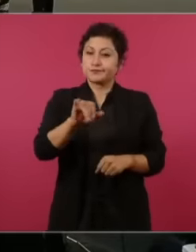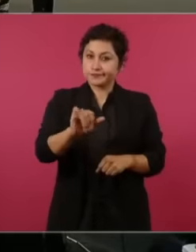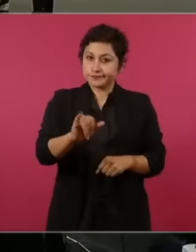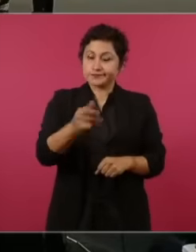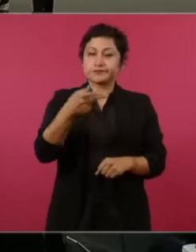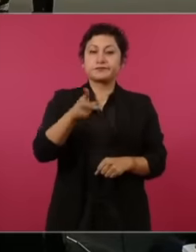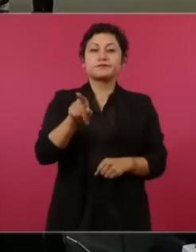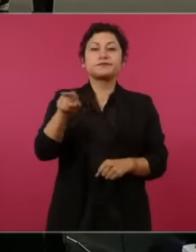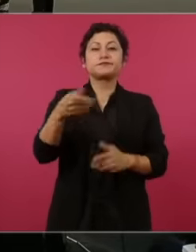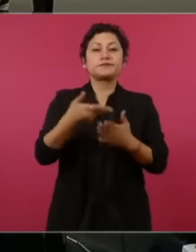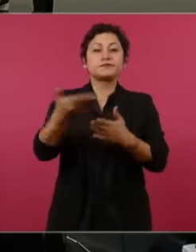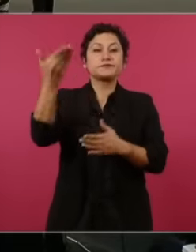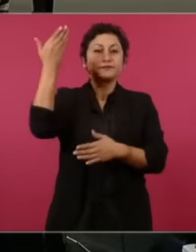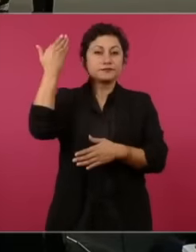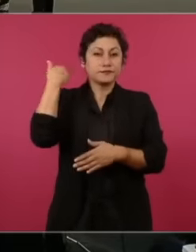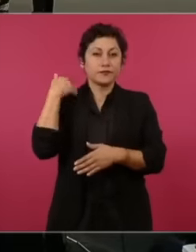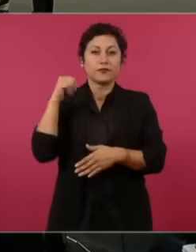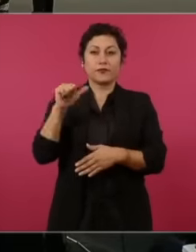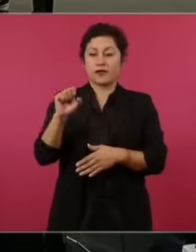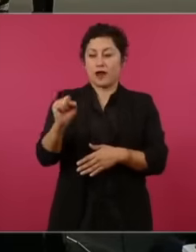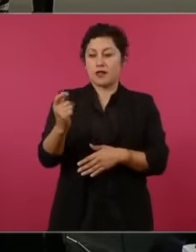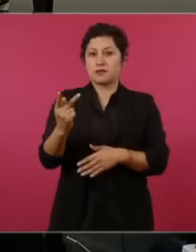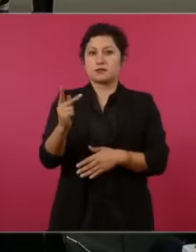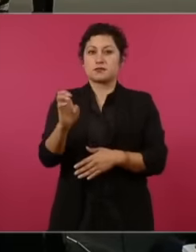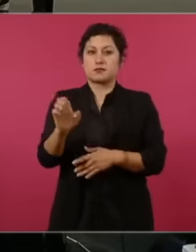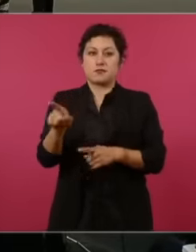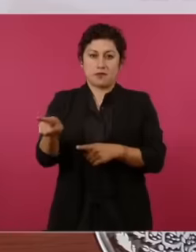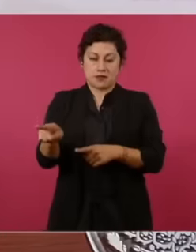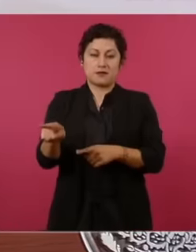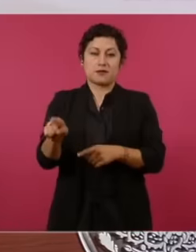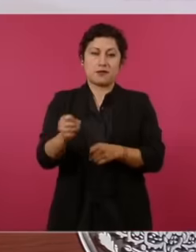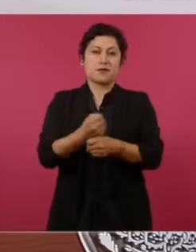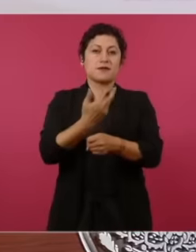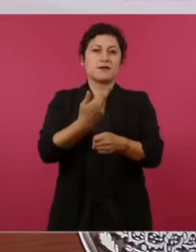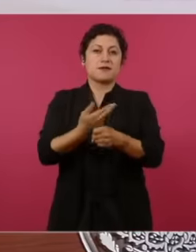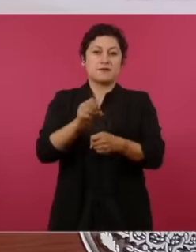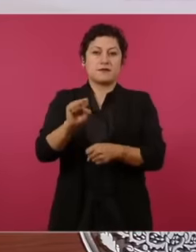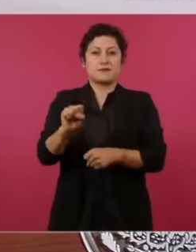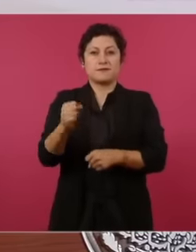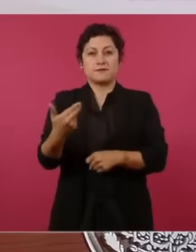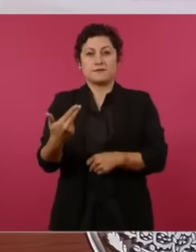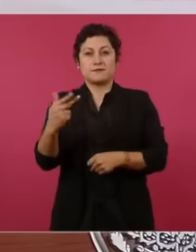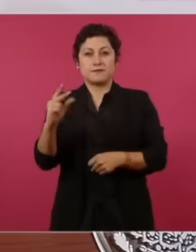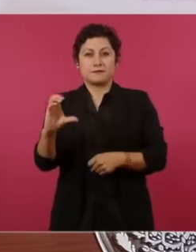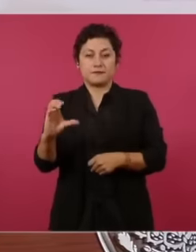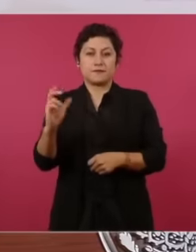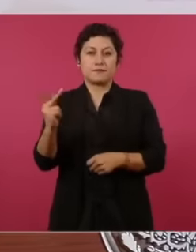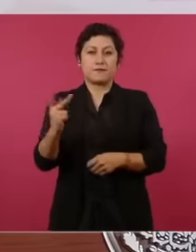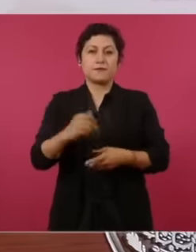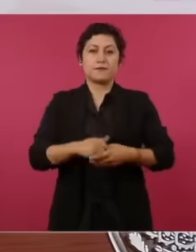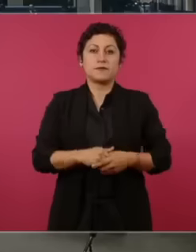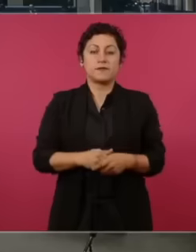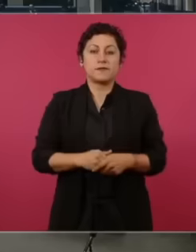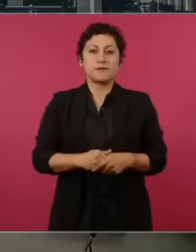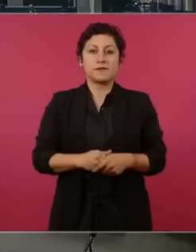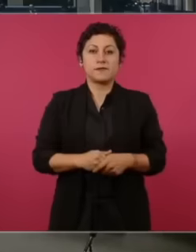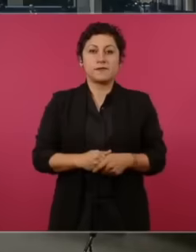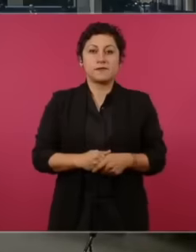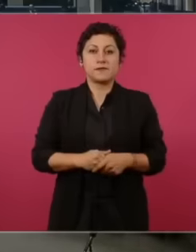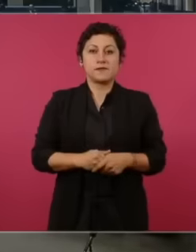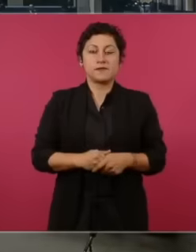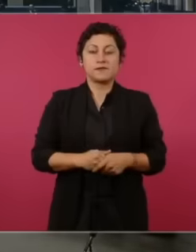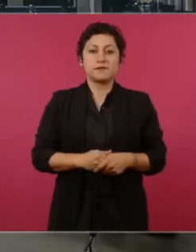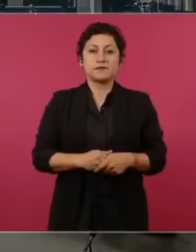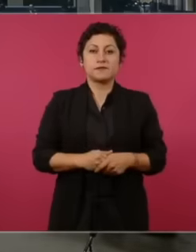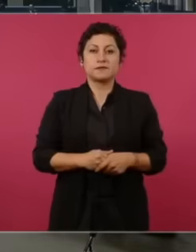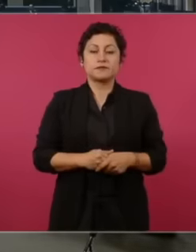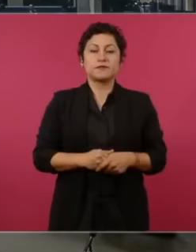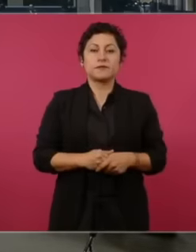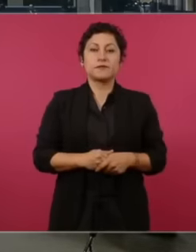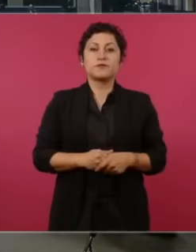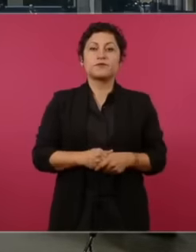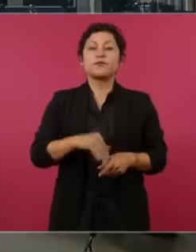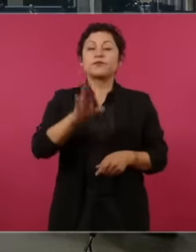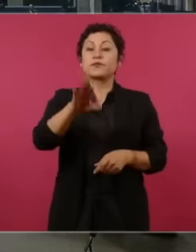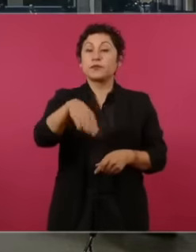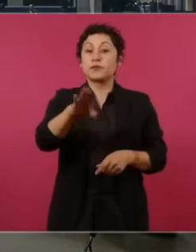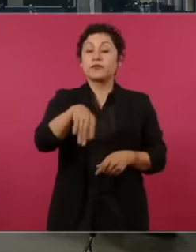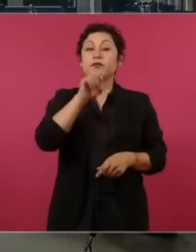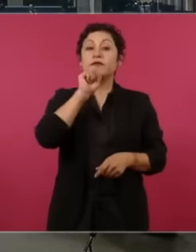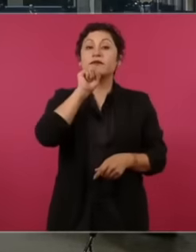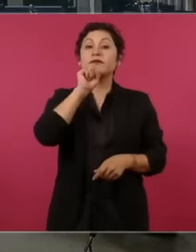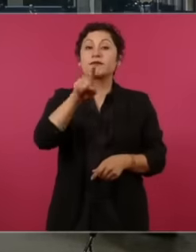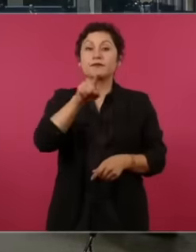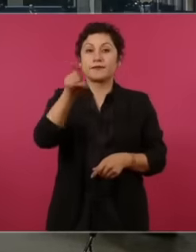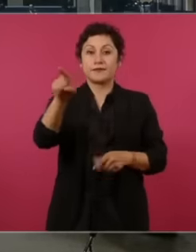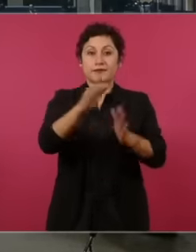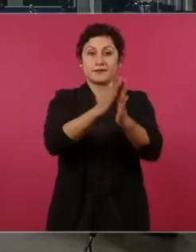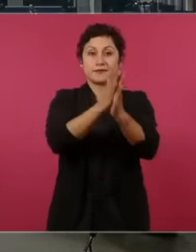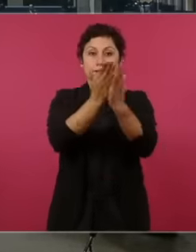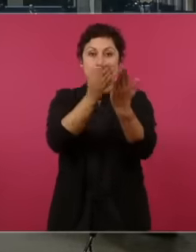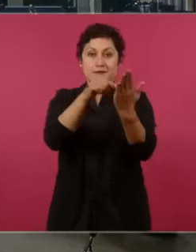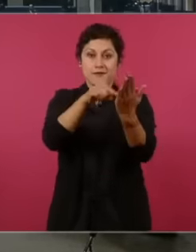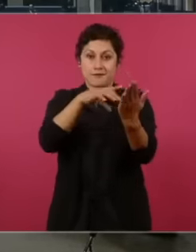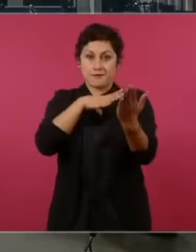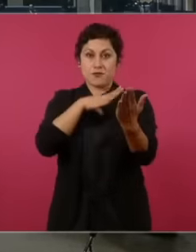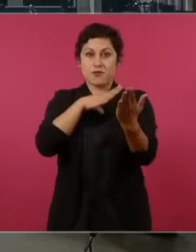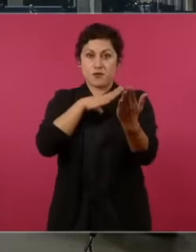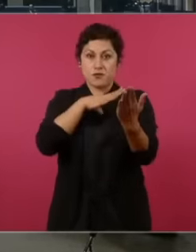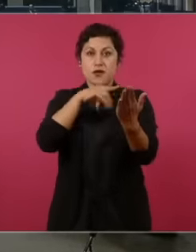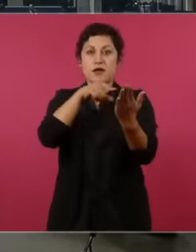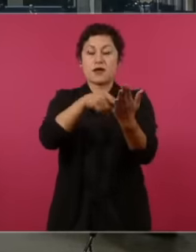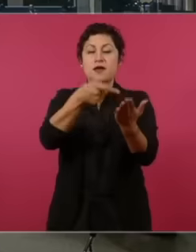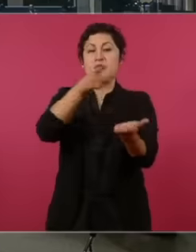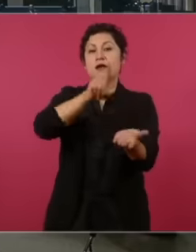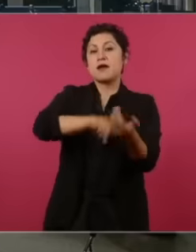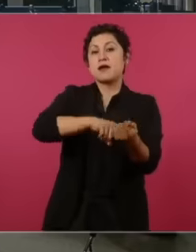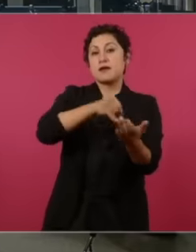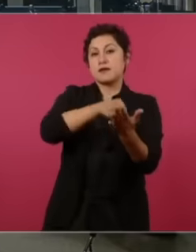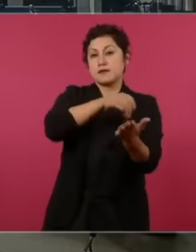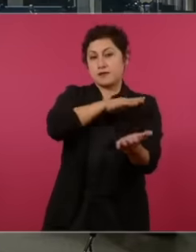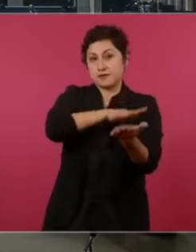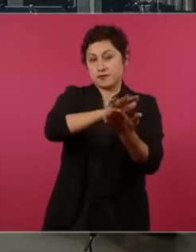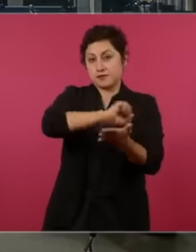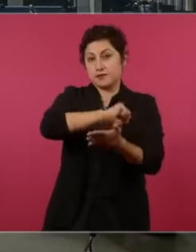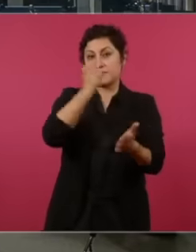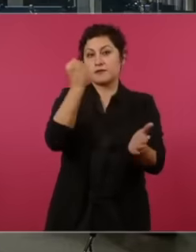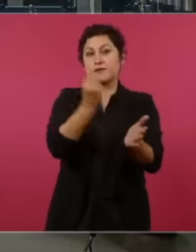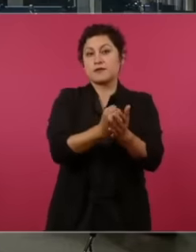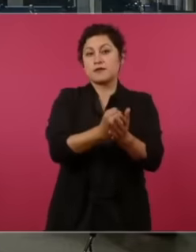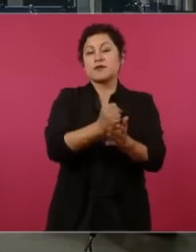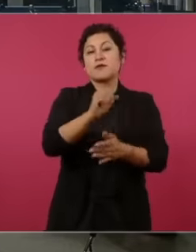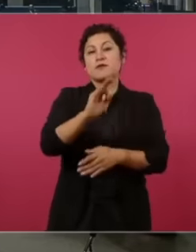aspe there is a book that the economic culture fund edited, also like this one. The fact